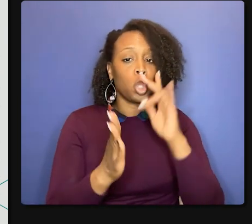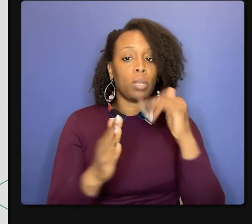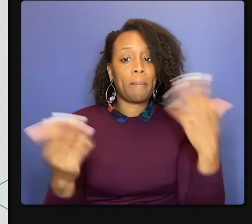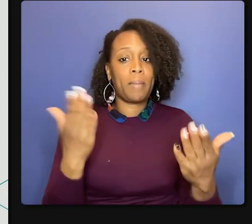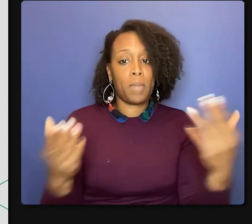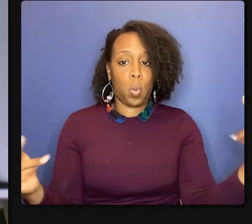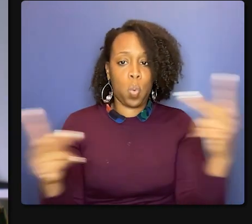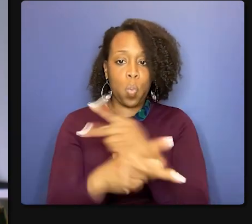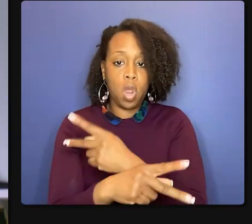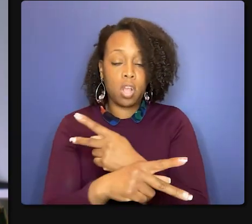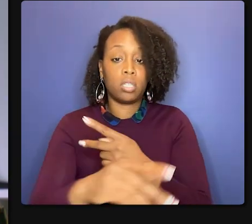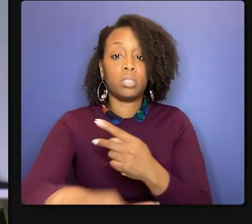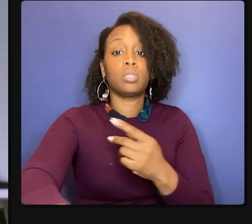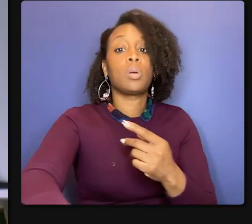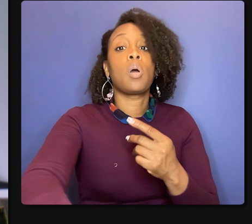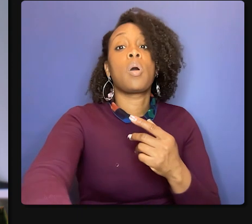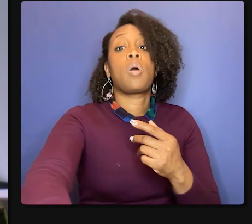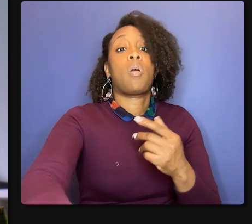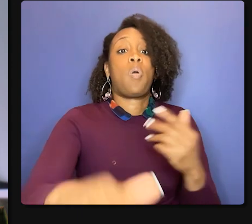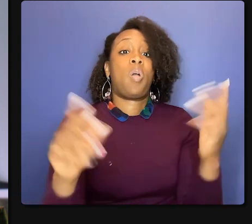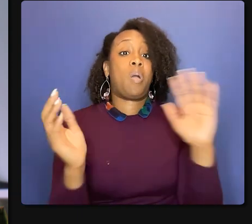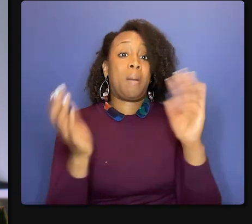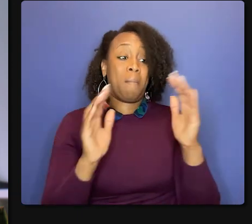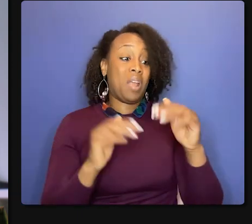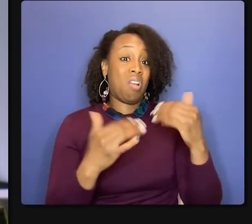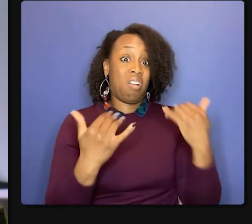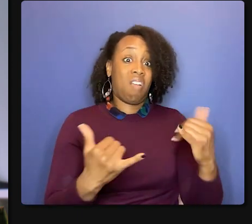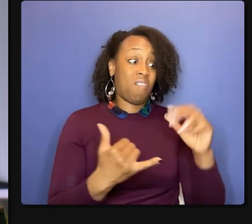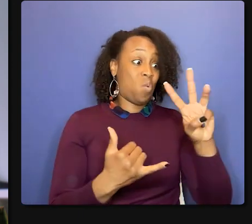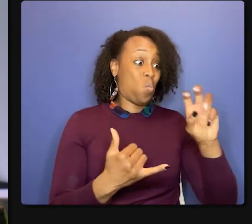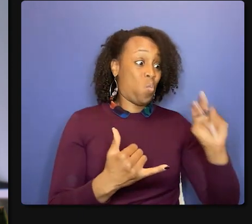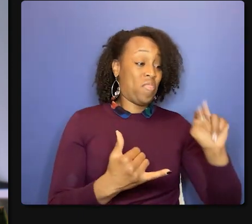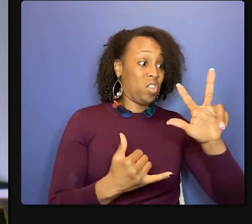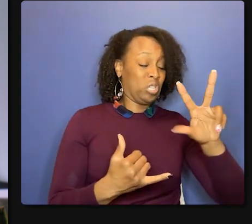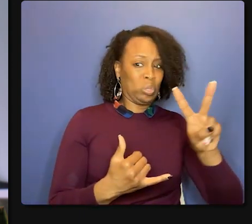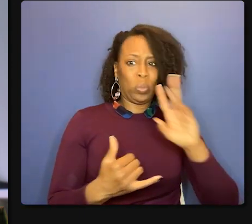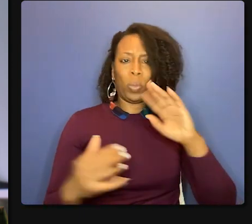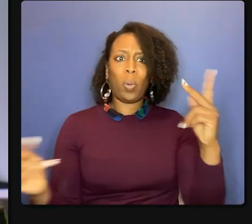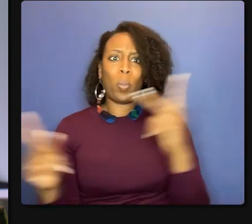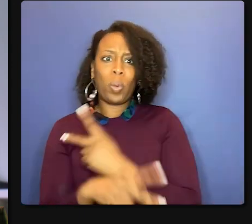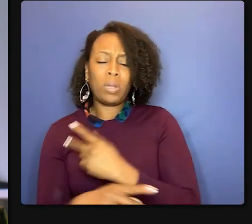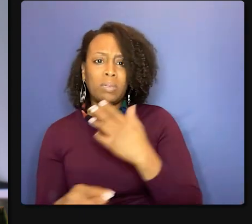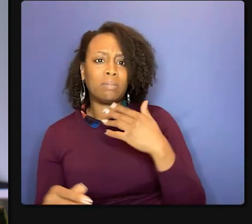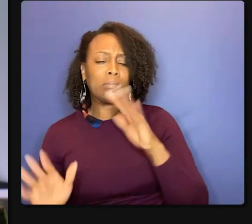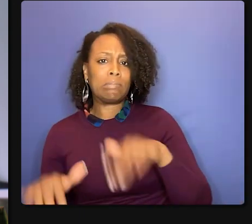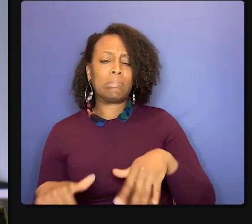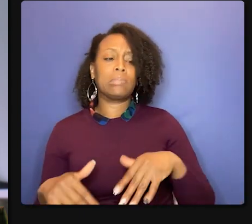In most cases, I think they give you worse performance because even worse than your current Win32 implementation